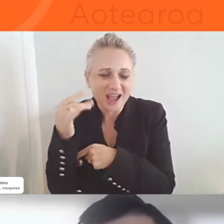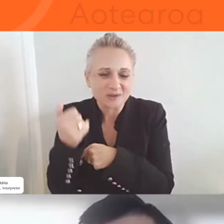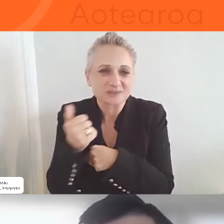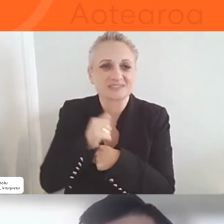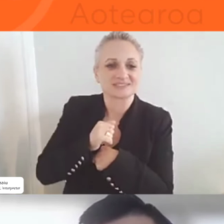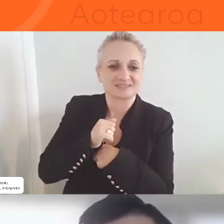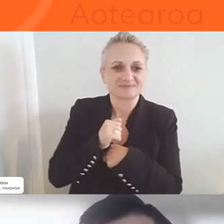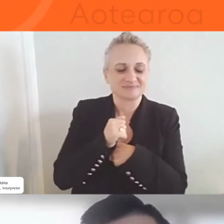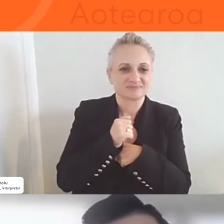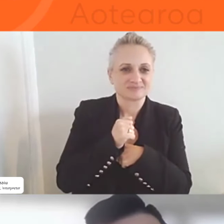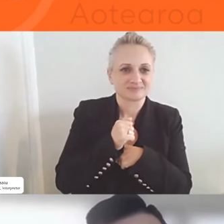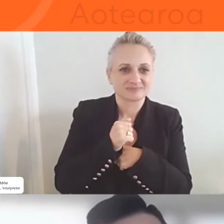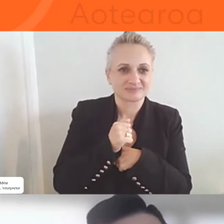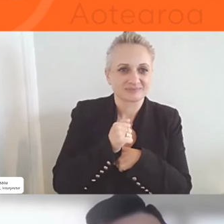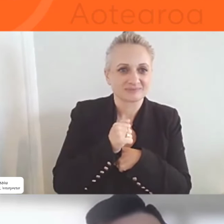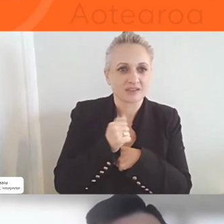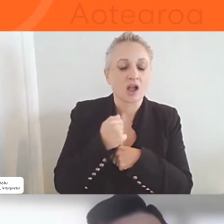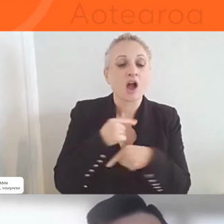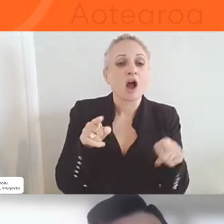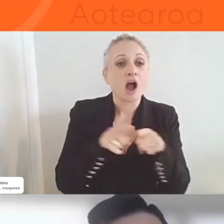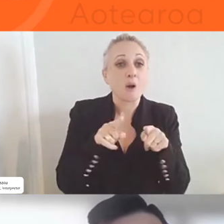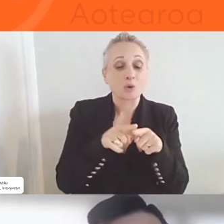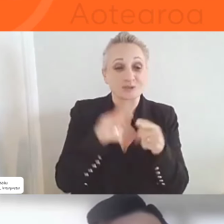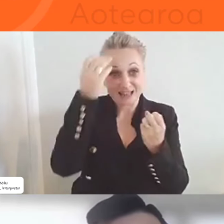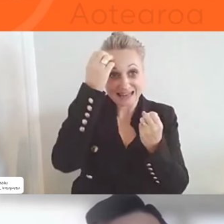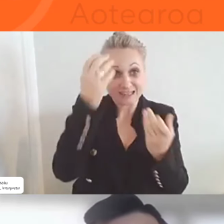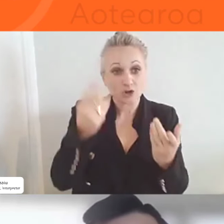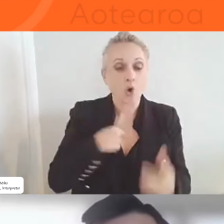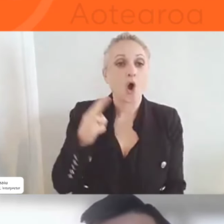point out I'm actually Deafblind which is one of the reasons I'm